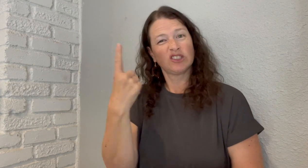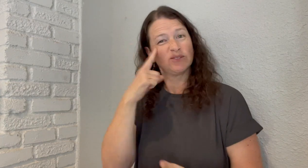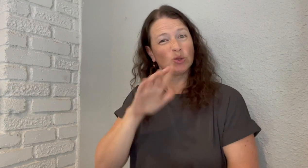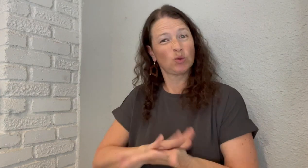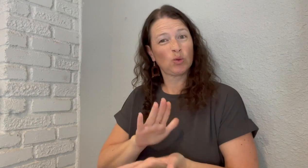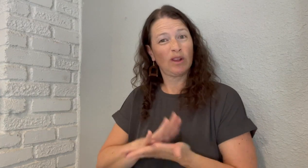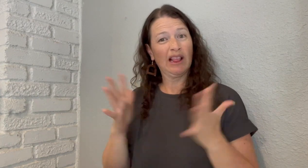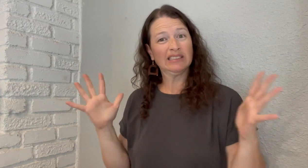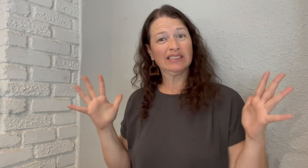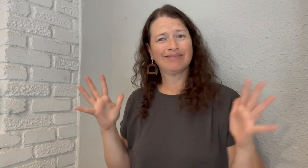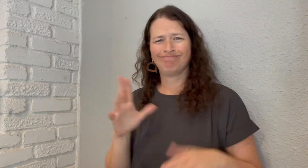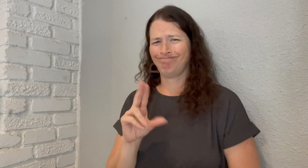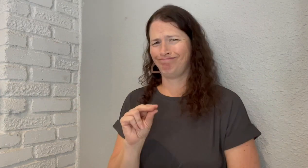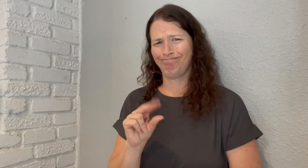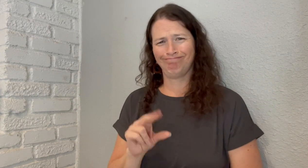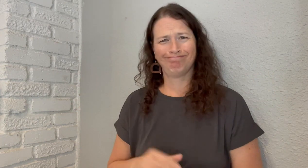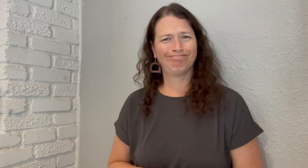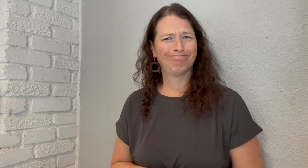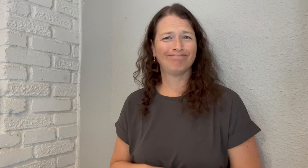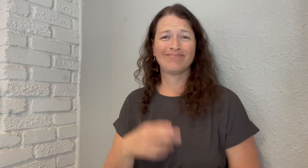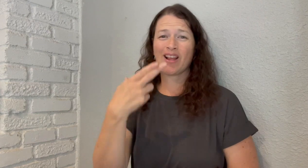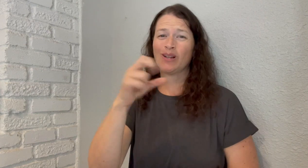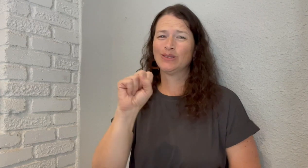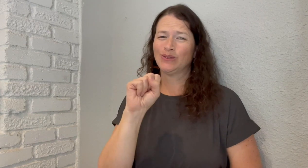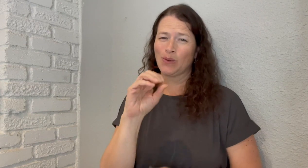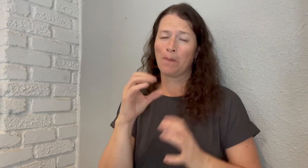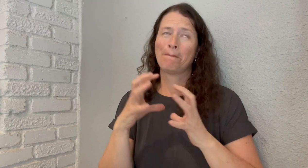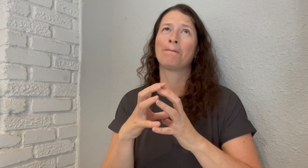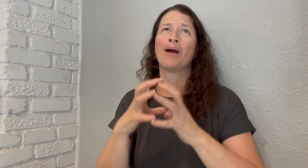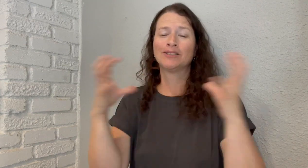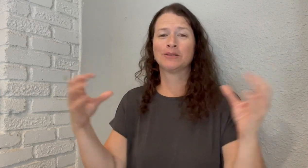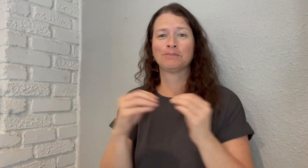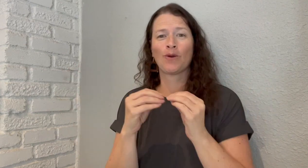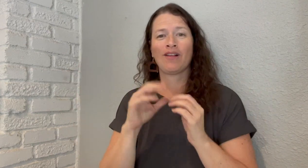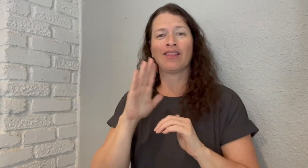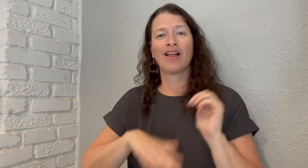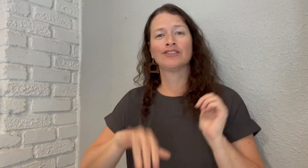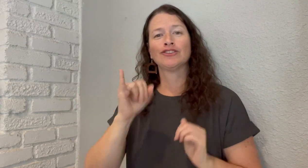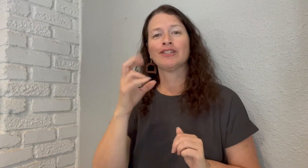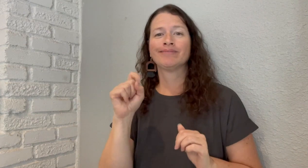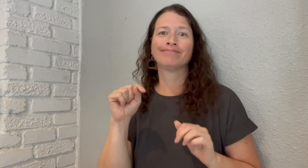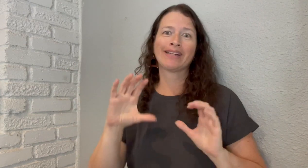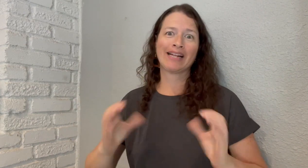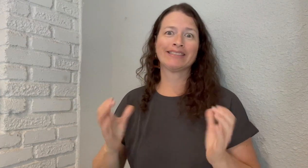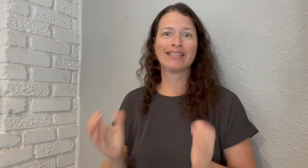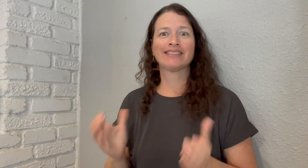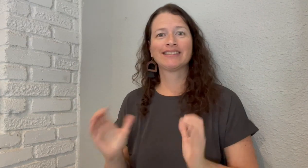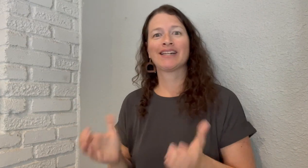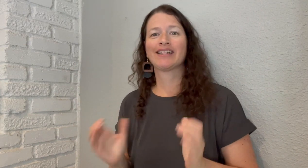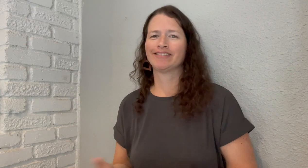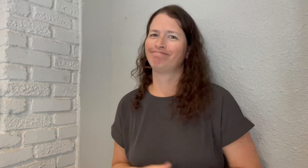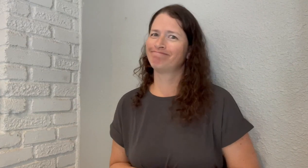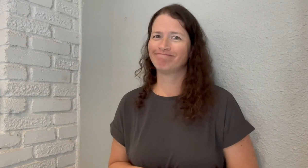Now when you enter high school, it's not just academics. High school is so much